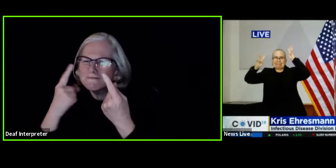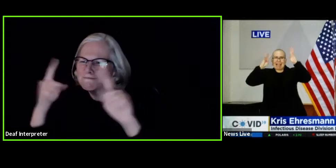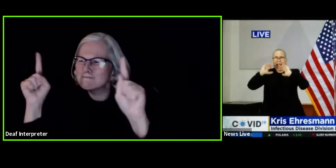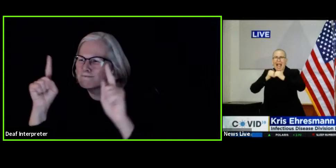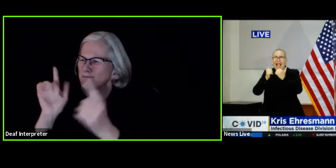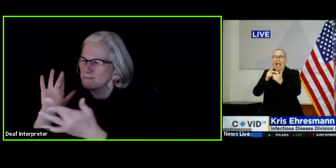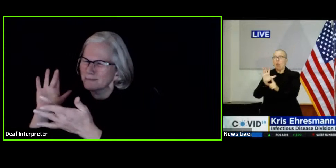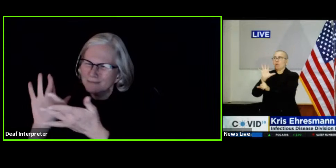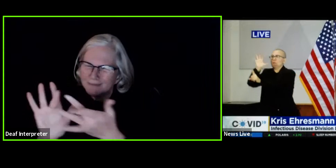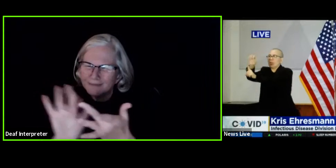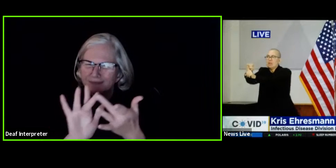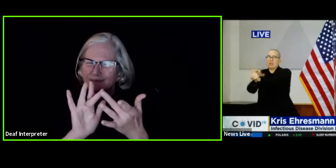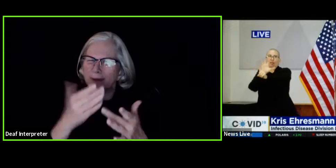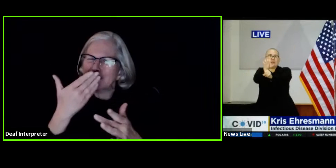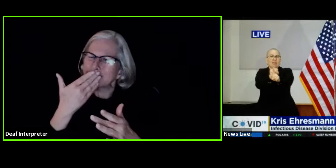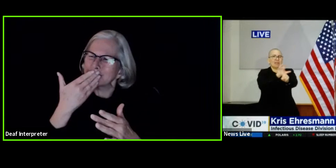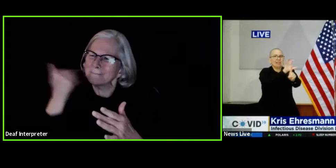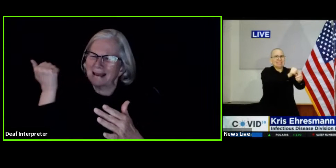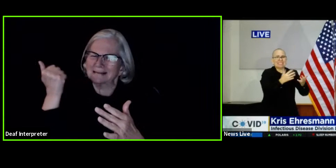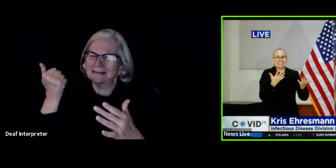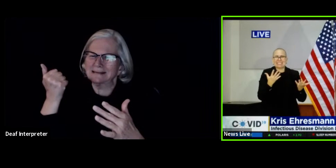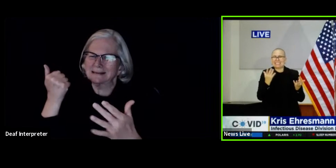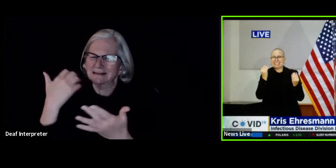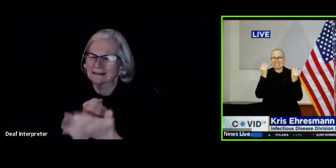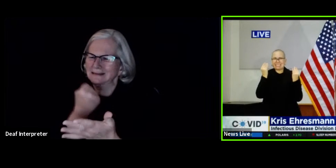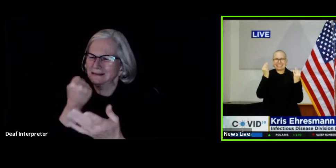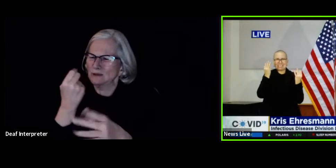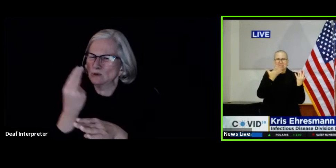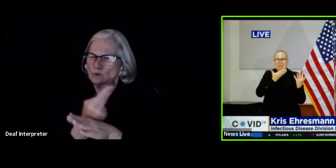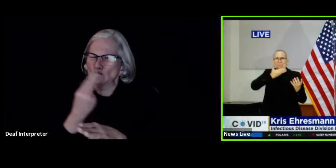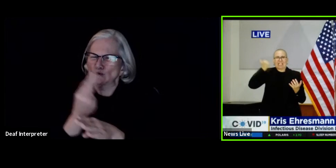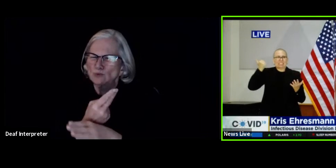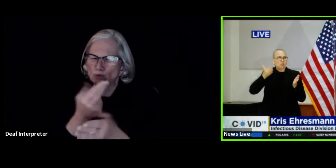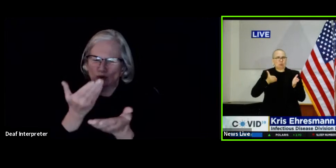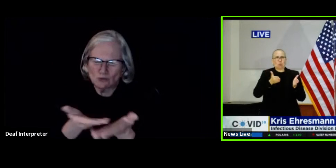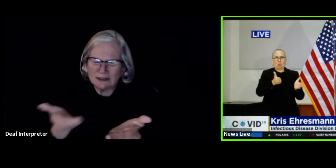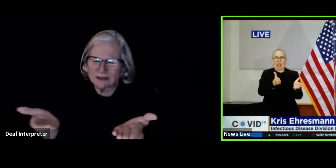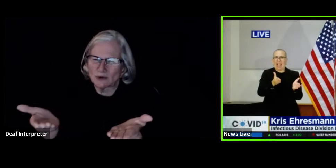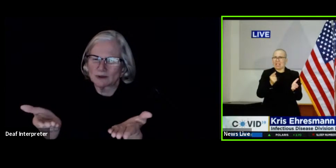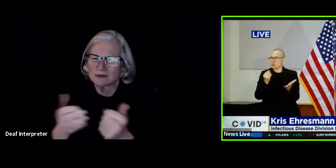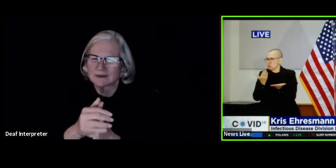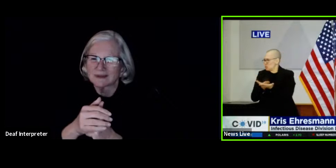UTILIZE OUR RESOURCES. SO WE'RE GRATEFUL FOR THIS AS A TOOL AND WE'LL